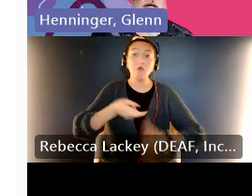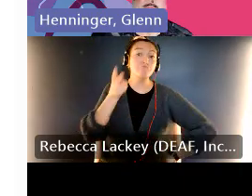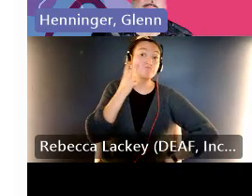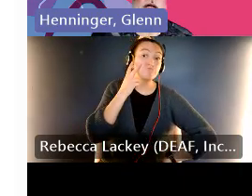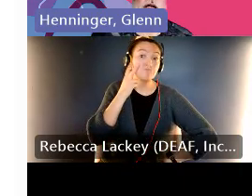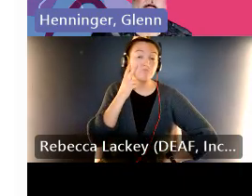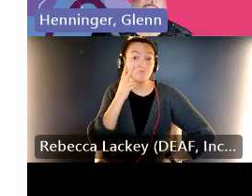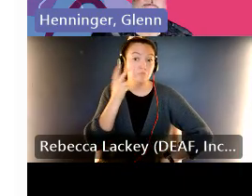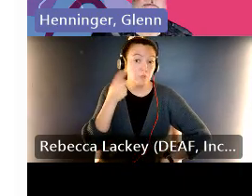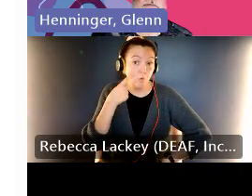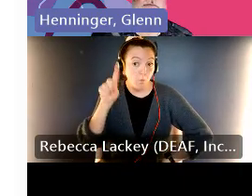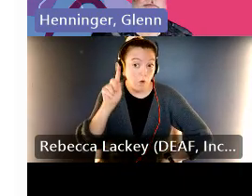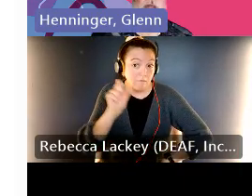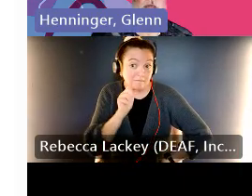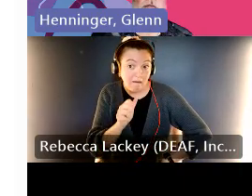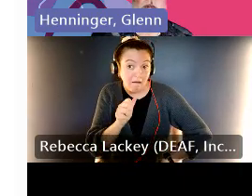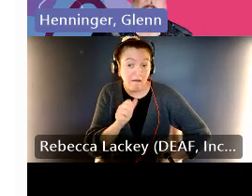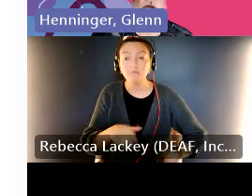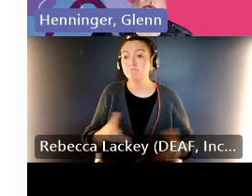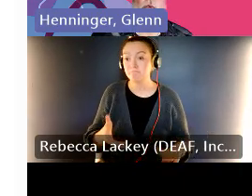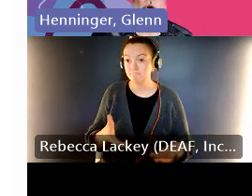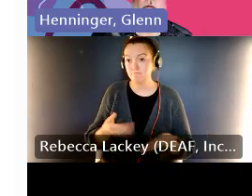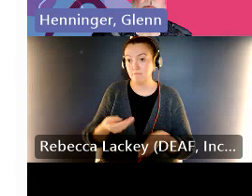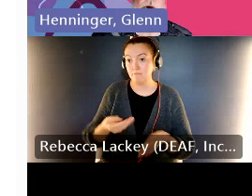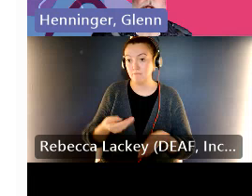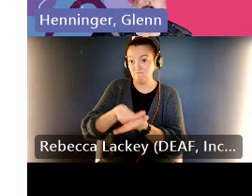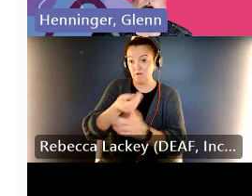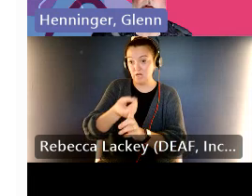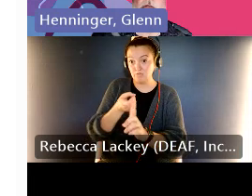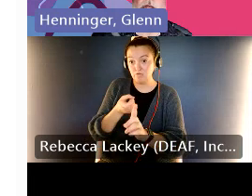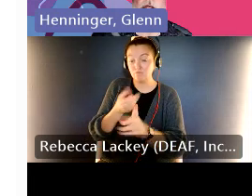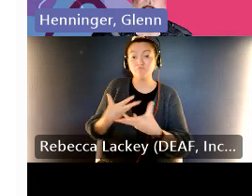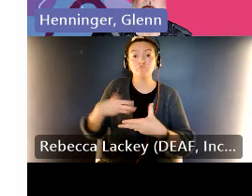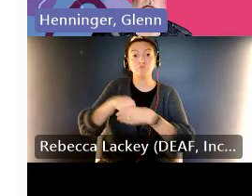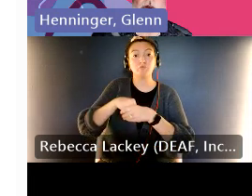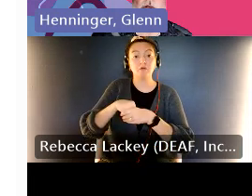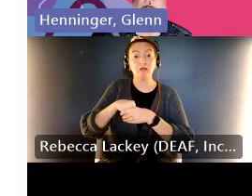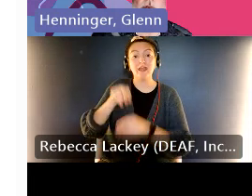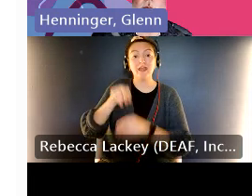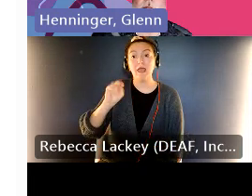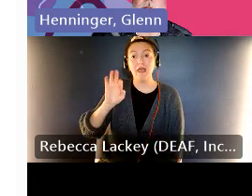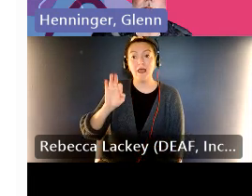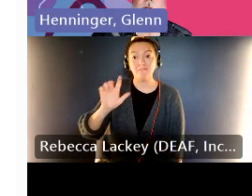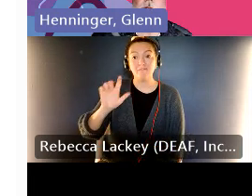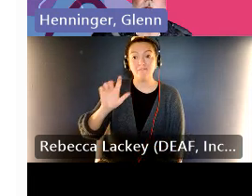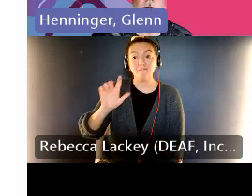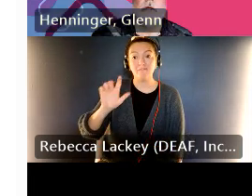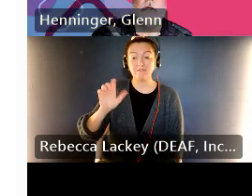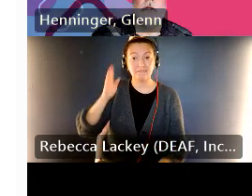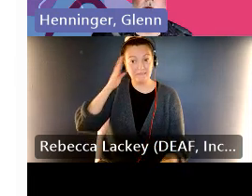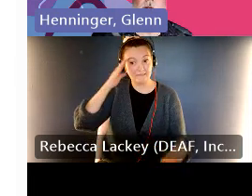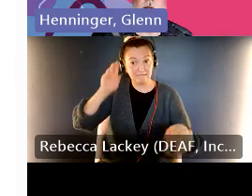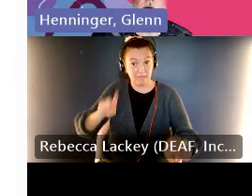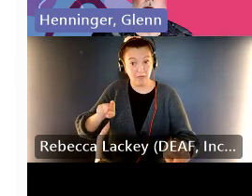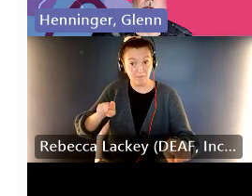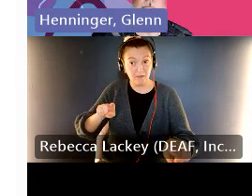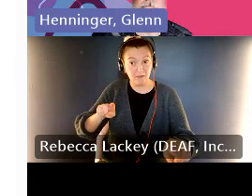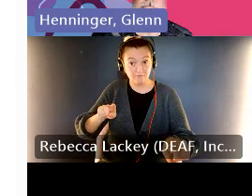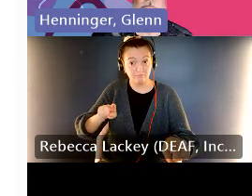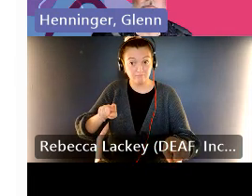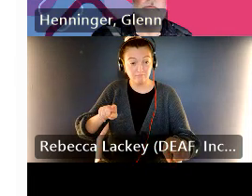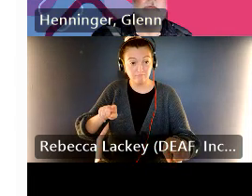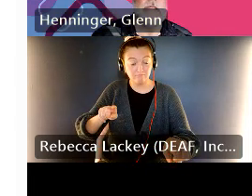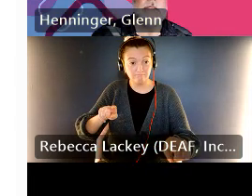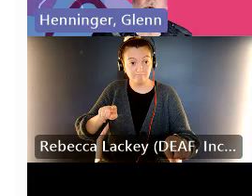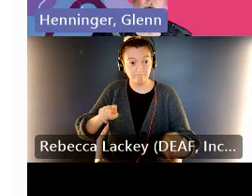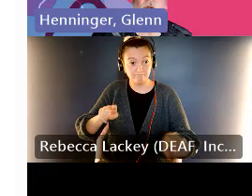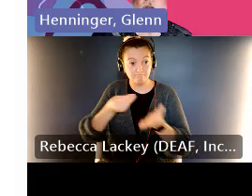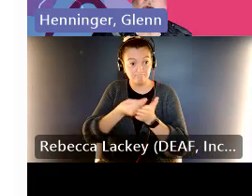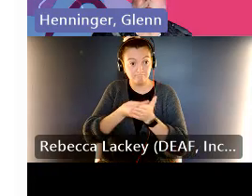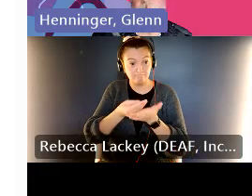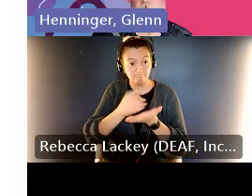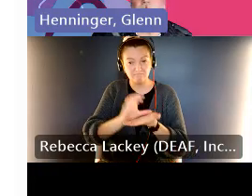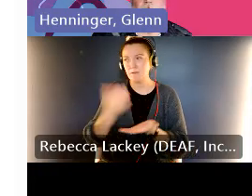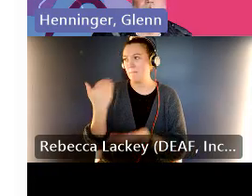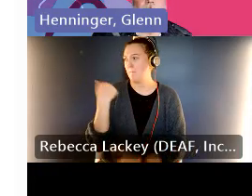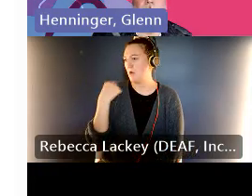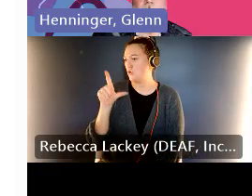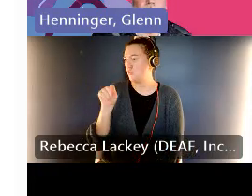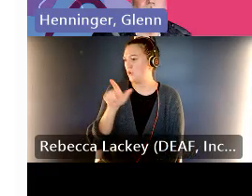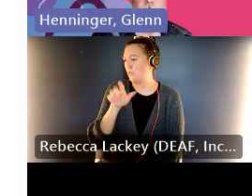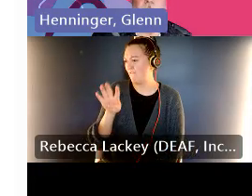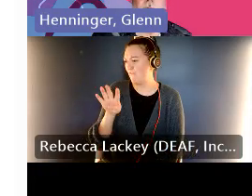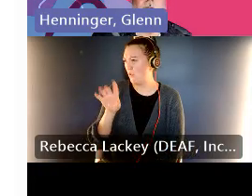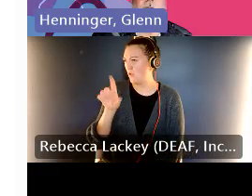But the funding was part of the NFL settlement that 2024-2025 ish.